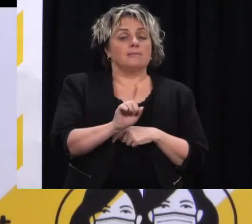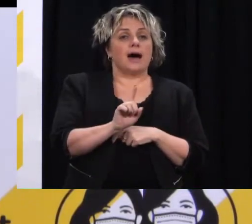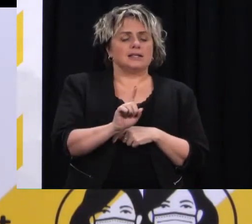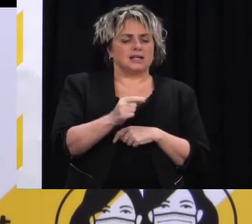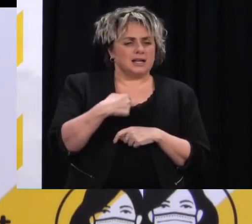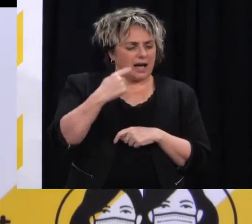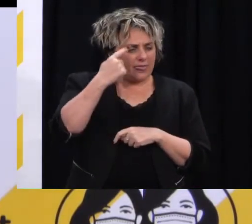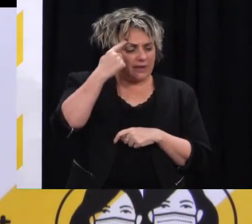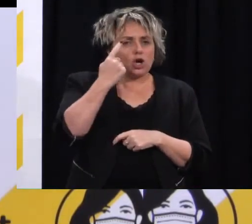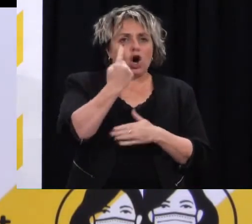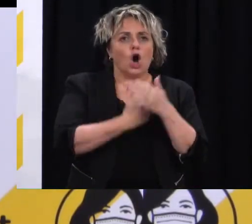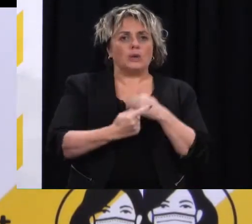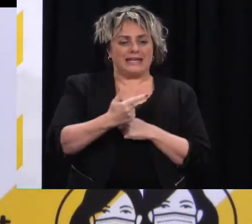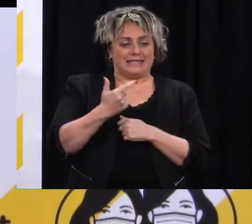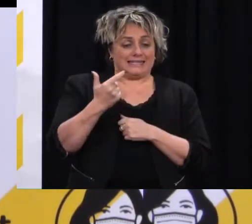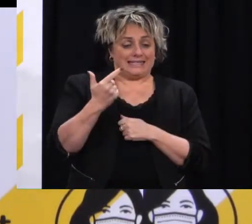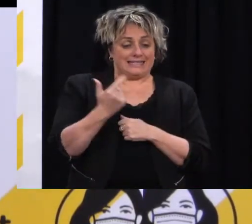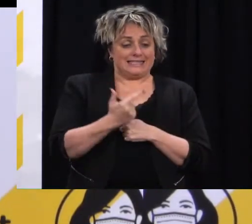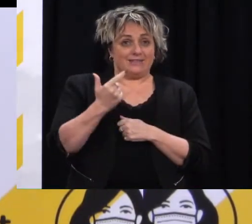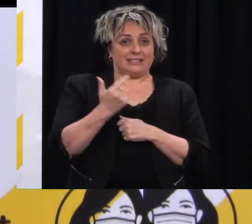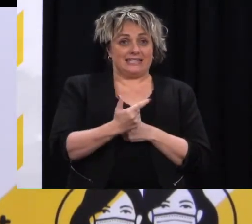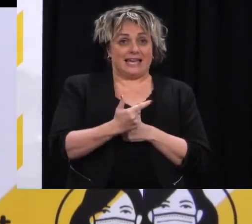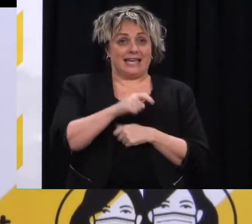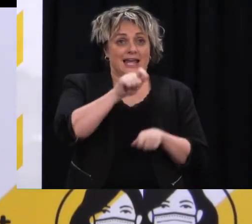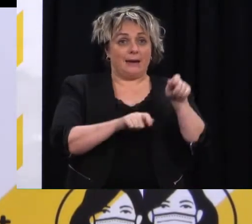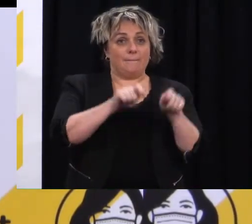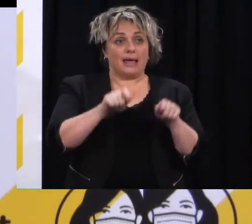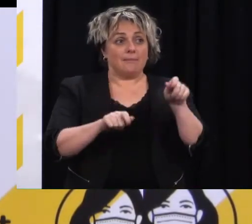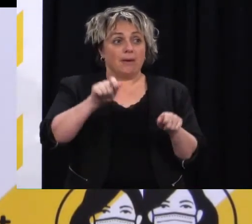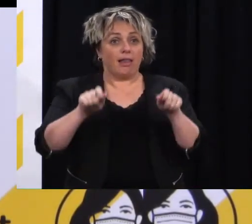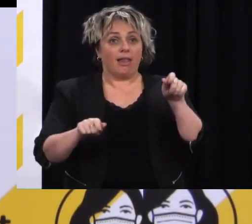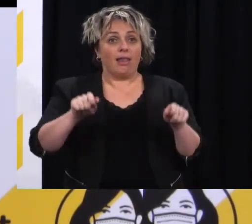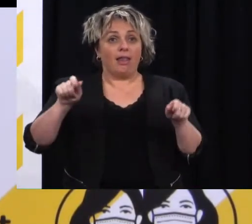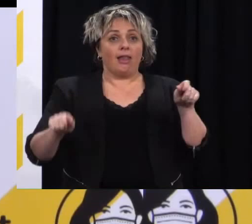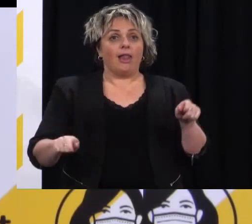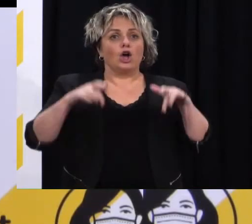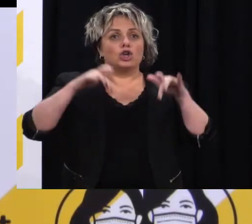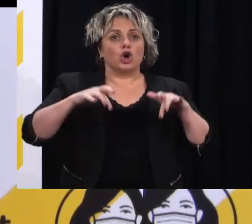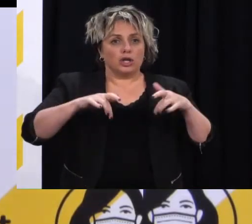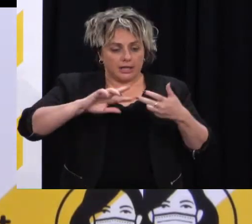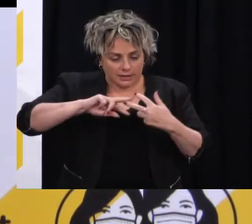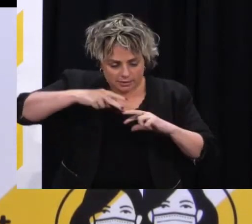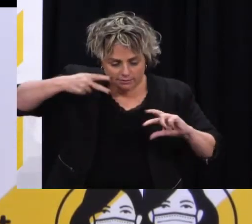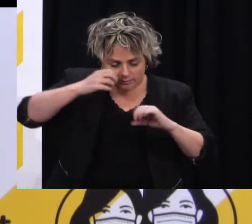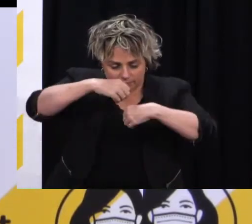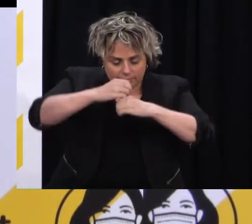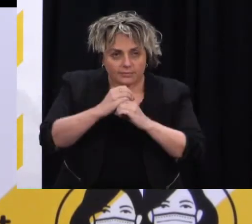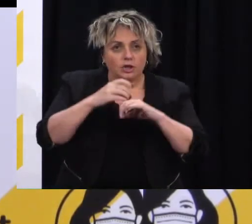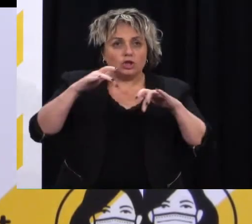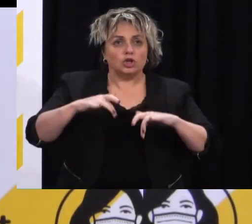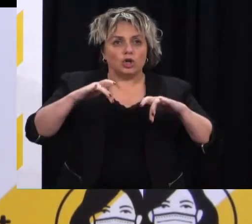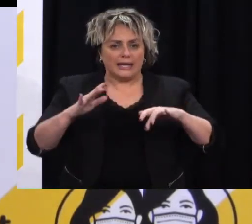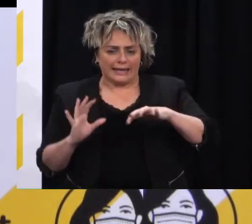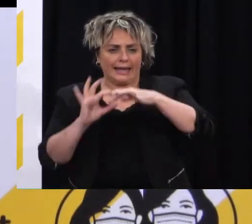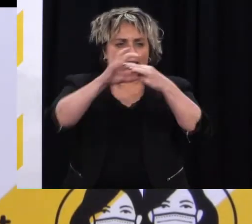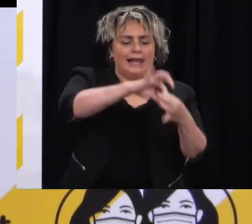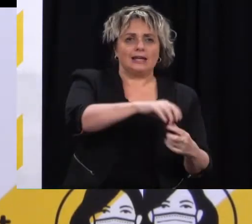610 now, haven't been yet epidemiologically linked but of today's 49, only 19 - it might